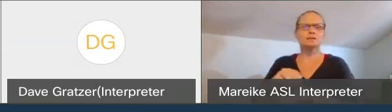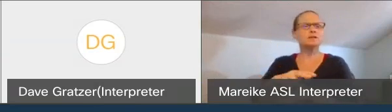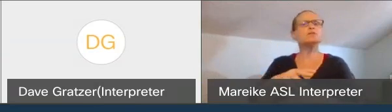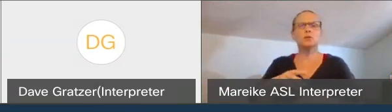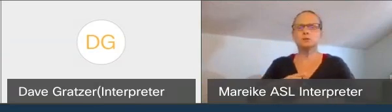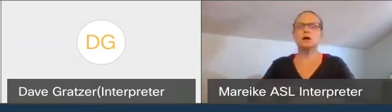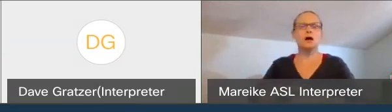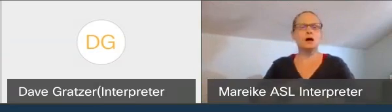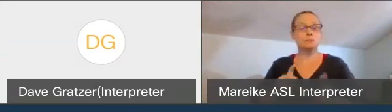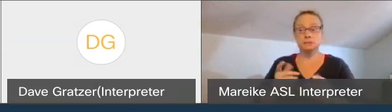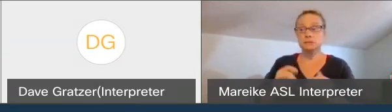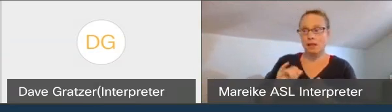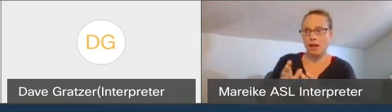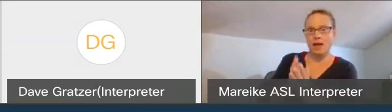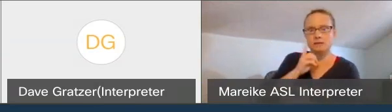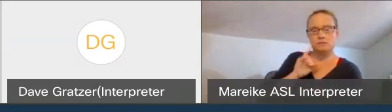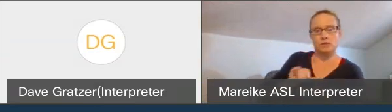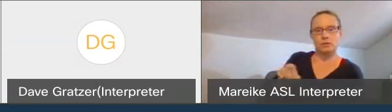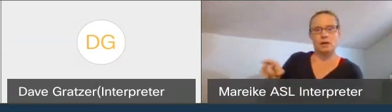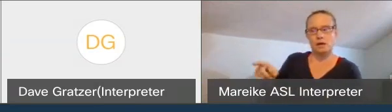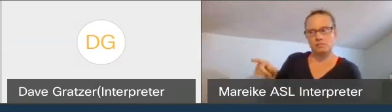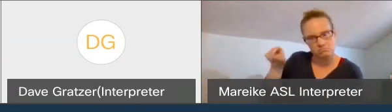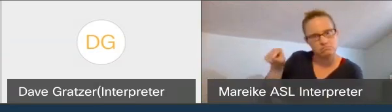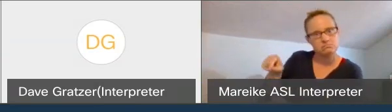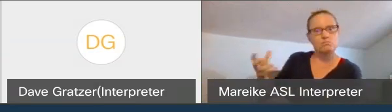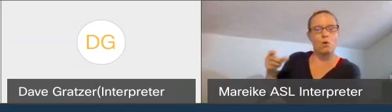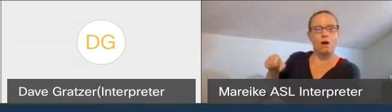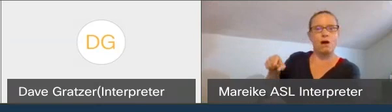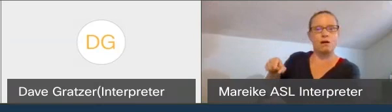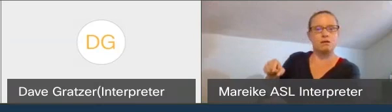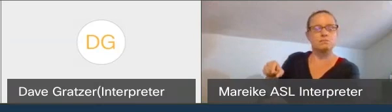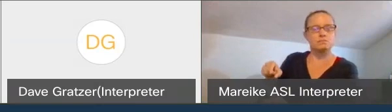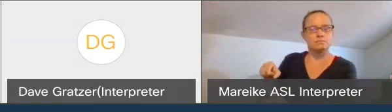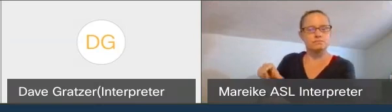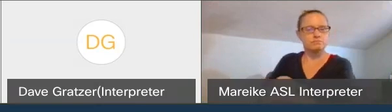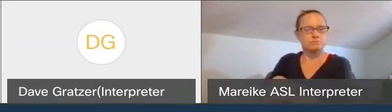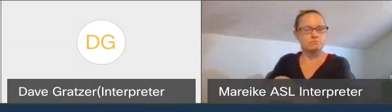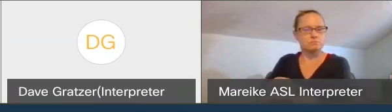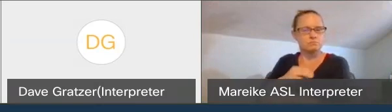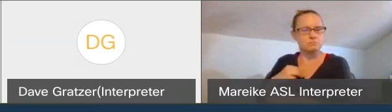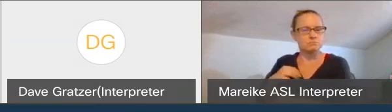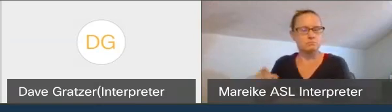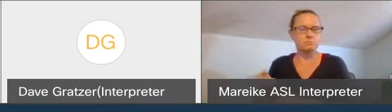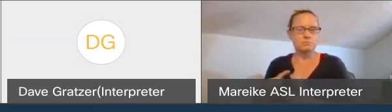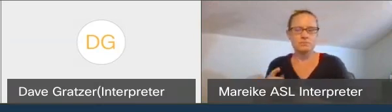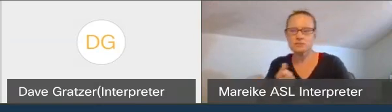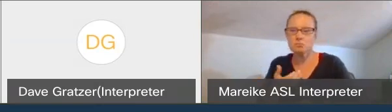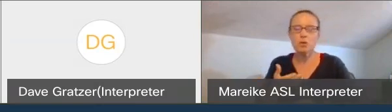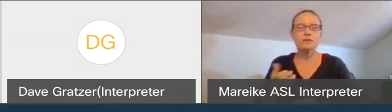Um, people will still ask for him specifically when we're out and about. And so, very small things can have big impacts